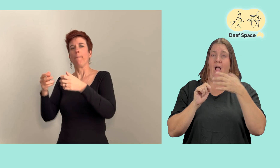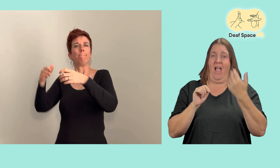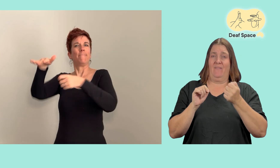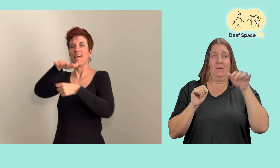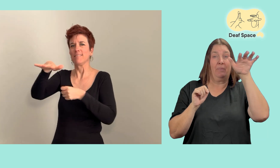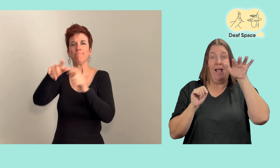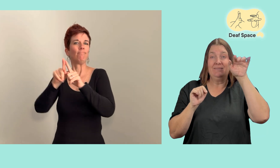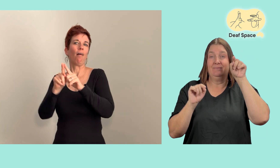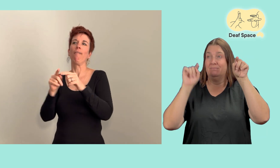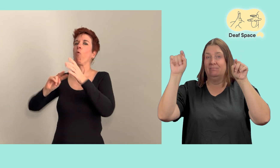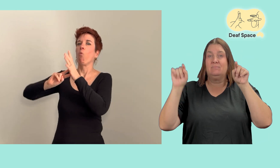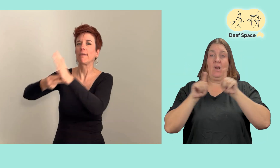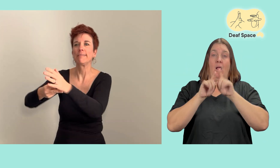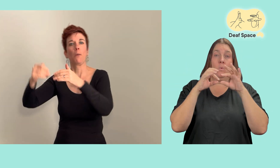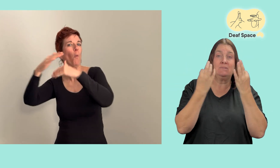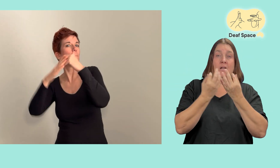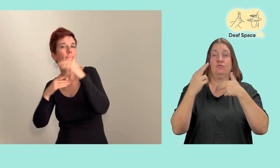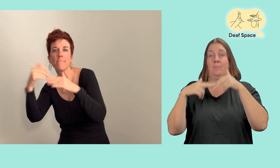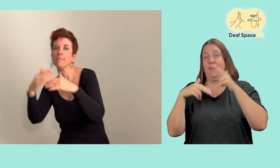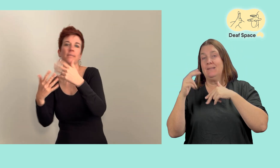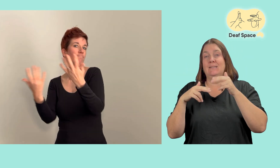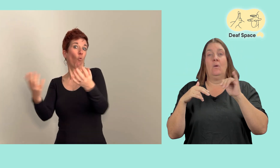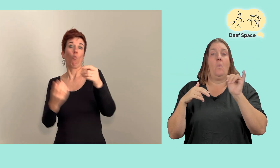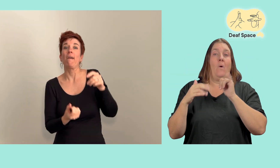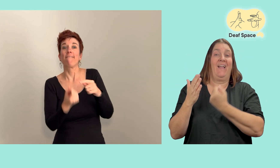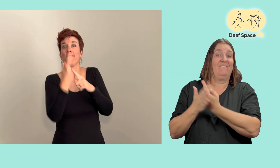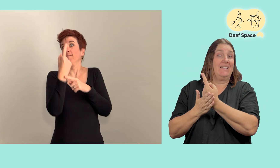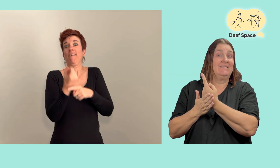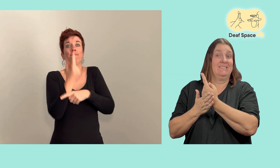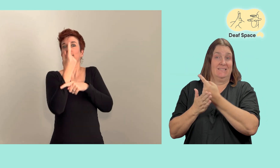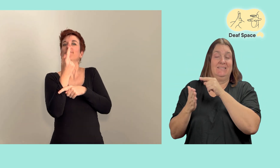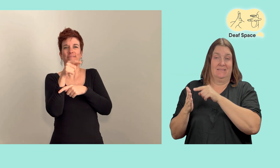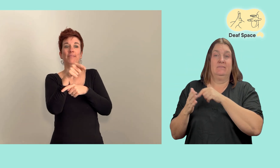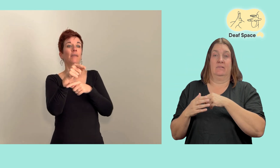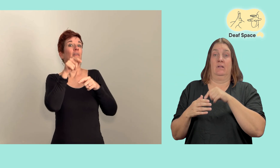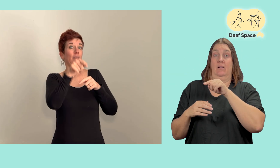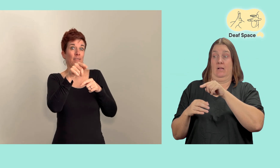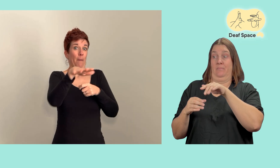There are nodes that could be places, organisations, buildings or even events.